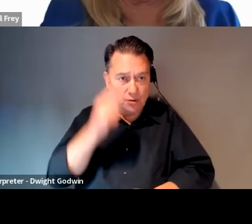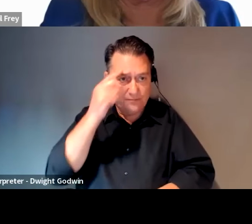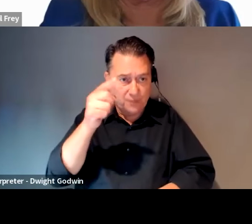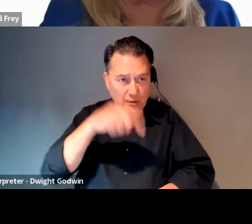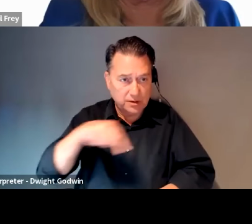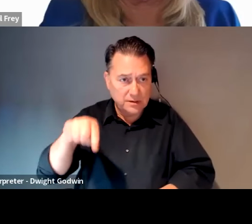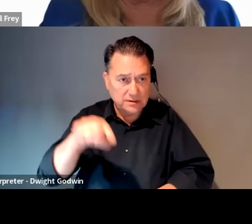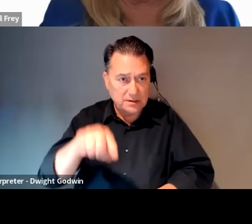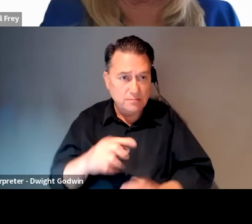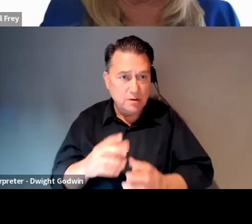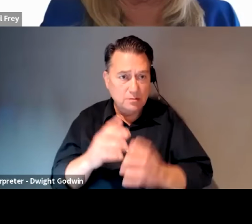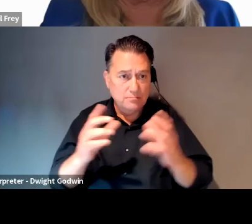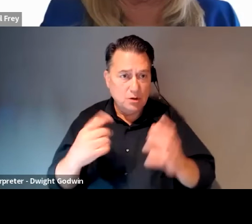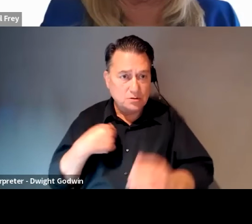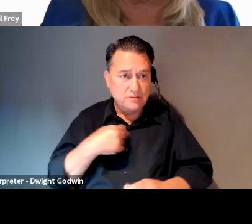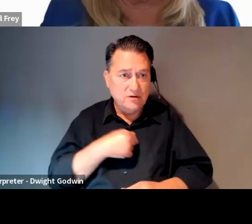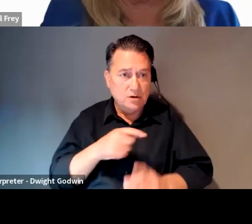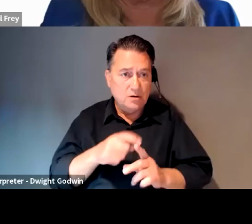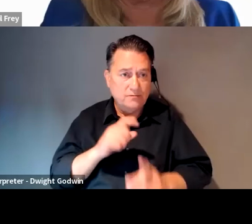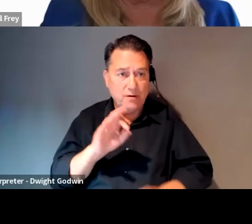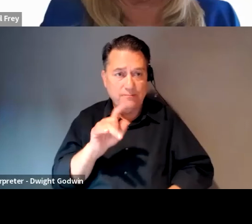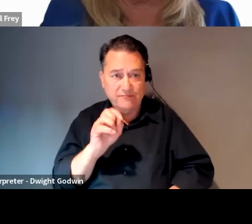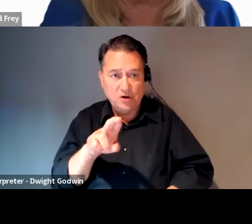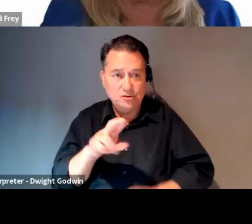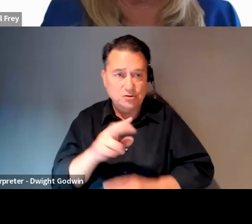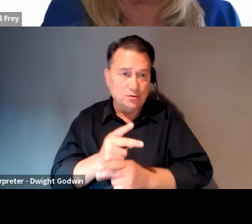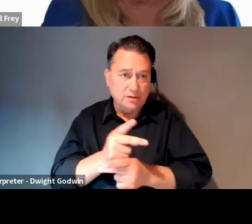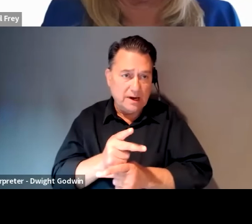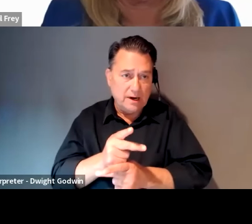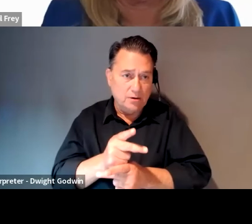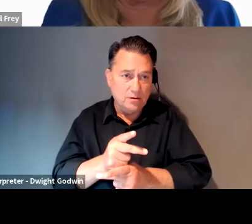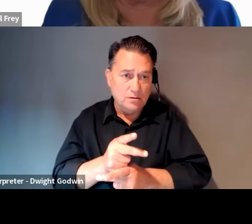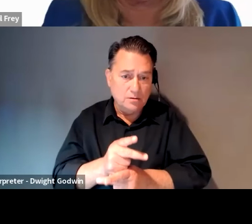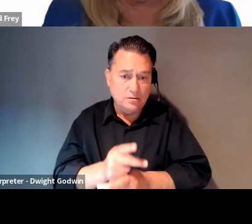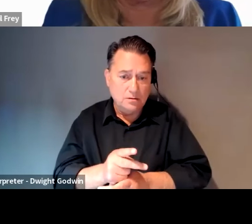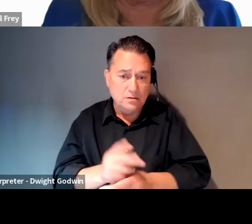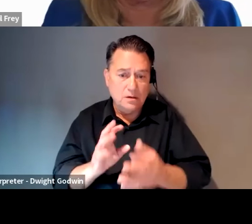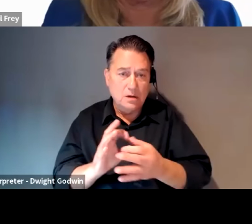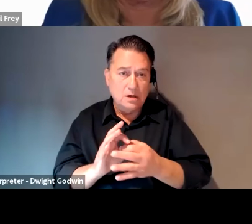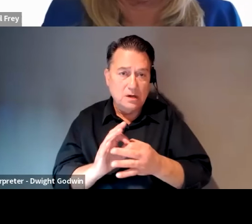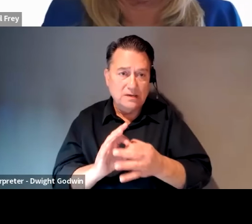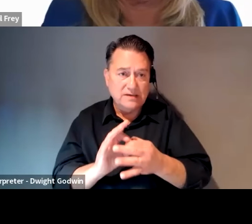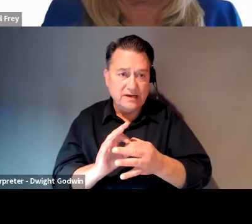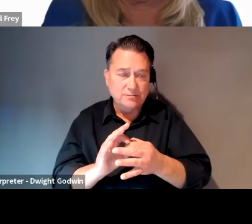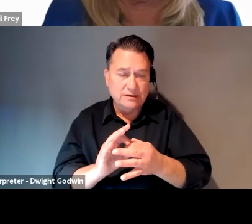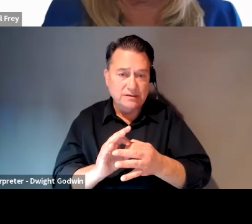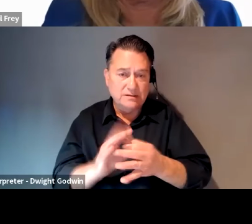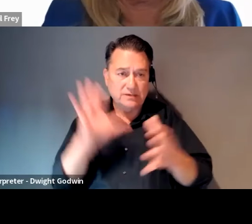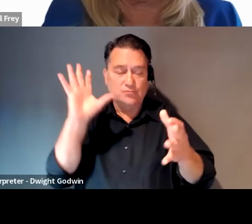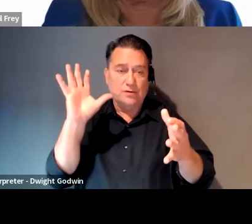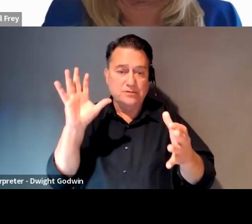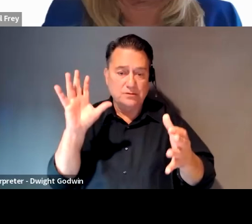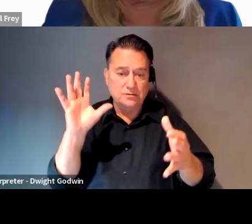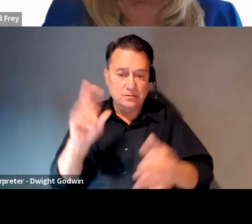Majority of ours are coming from foster care themselves. We're talking about attachment disruption, what we say, 20% of removals now